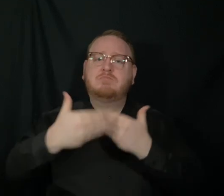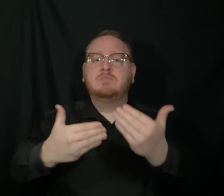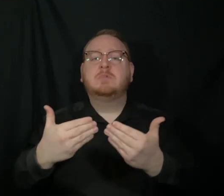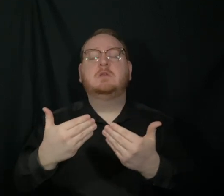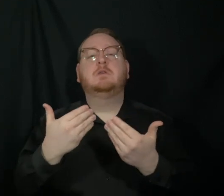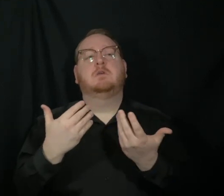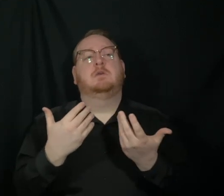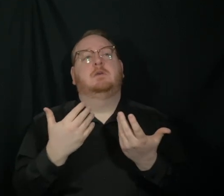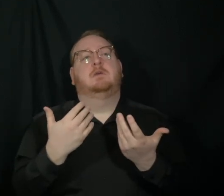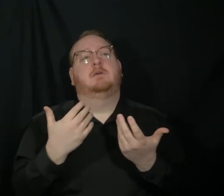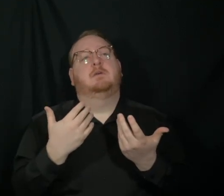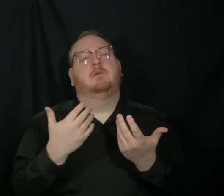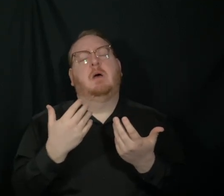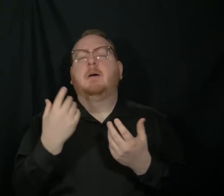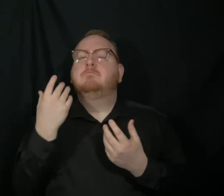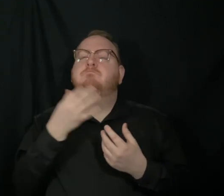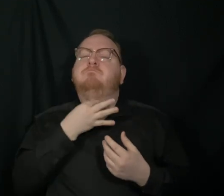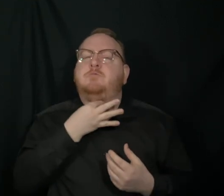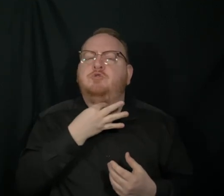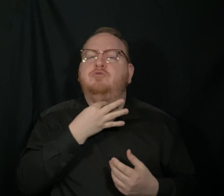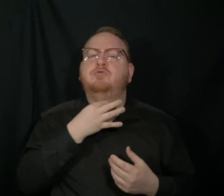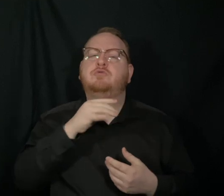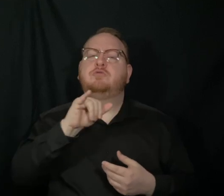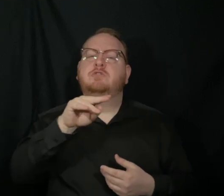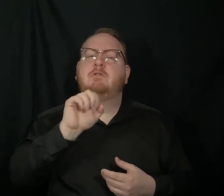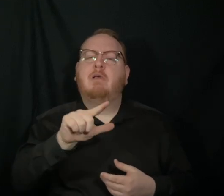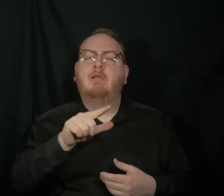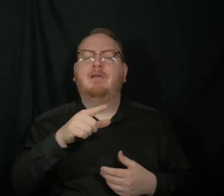that moment in time where you were like, Whoa,